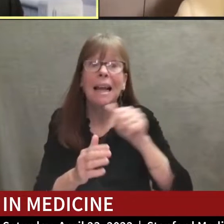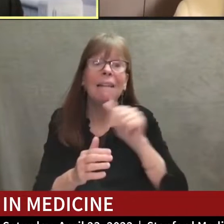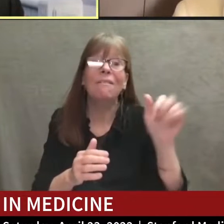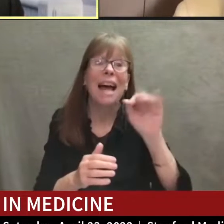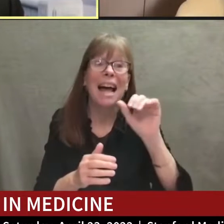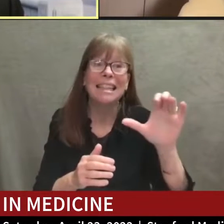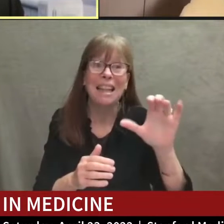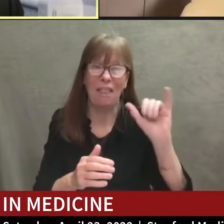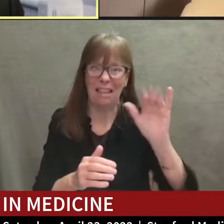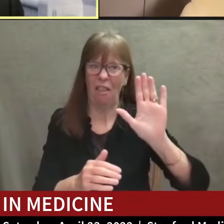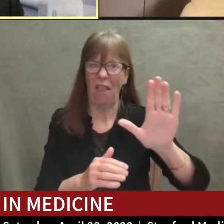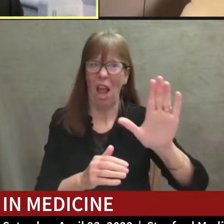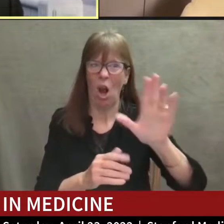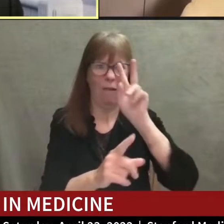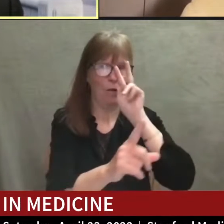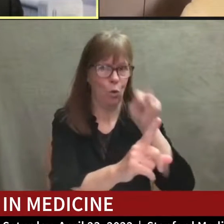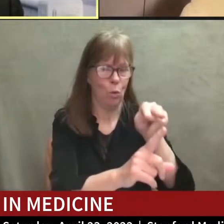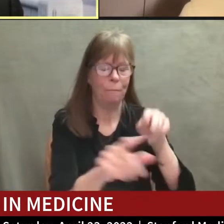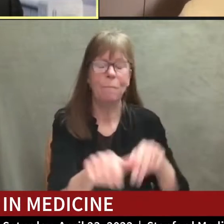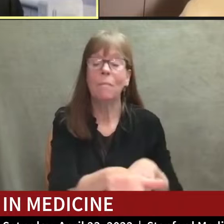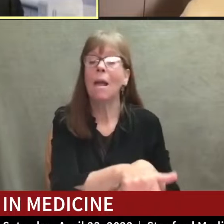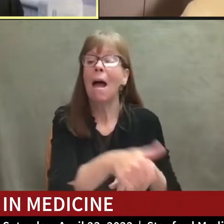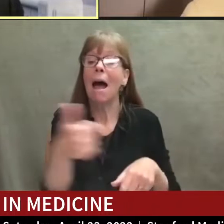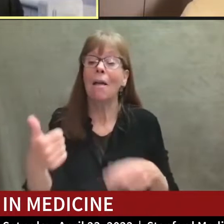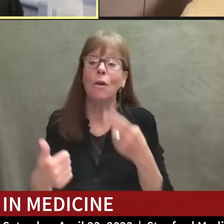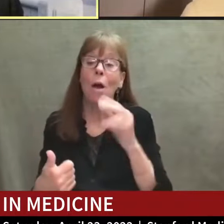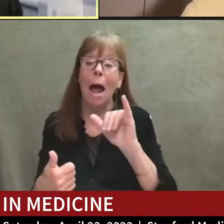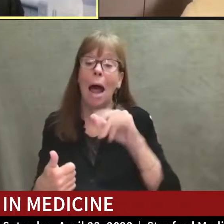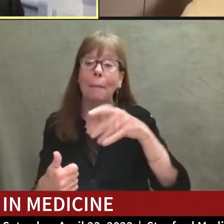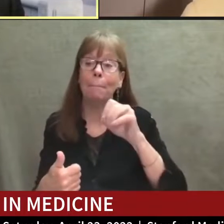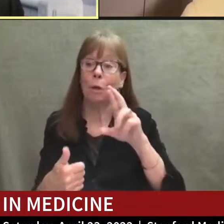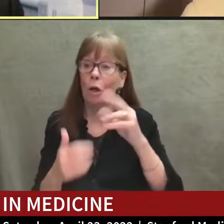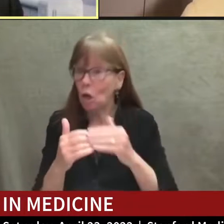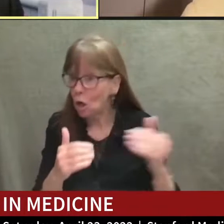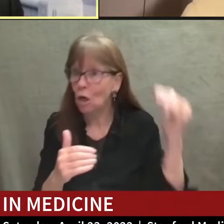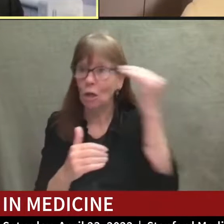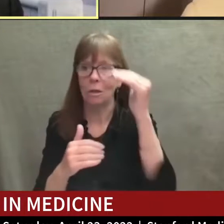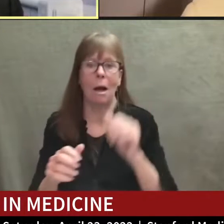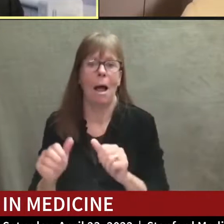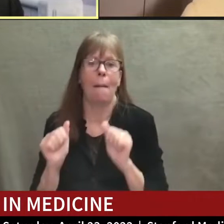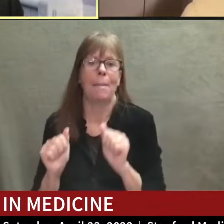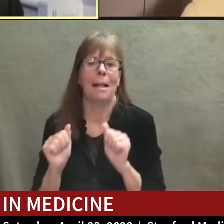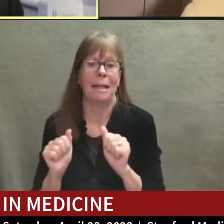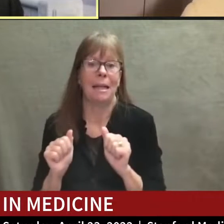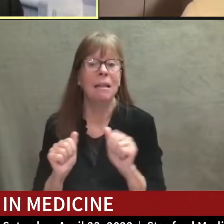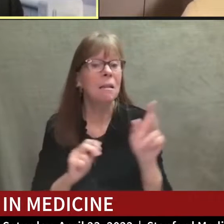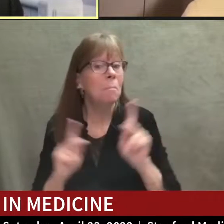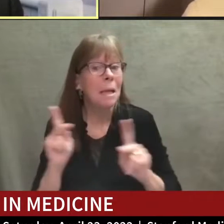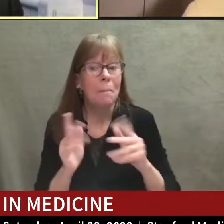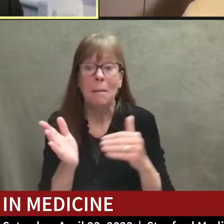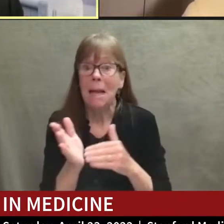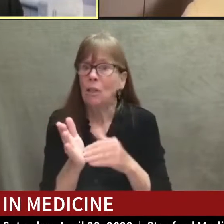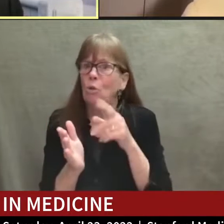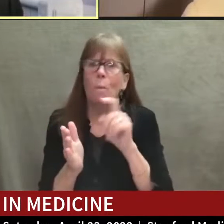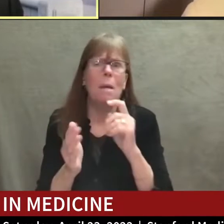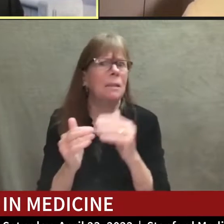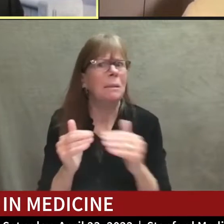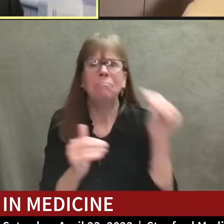this other expectation of hyper-ability, of that people in medicine have to be hyper and able.